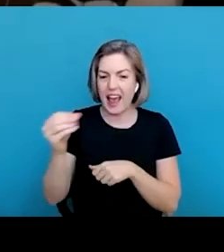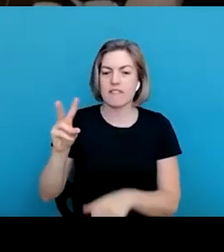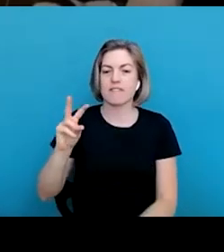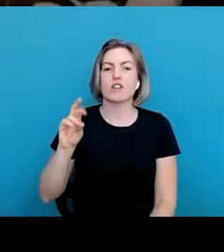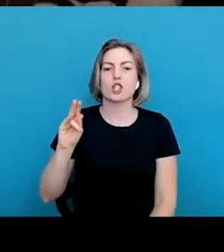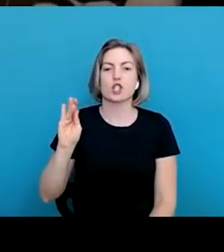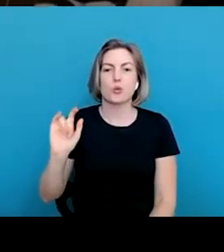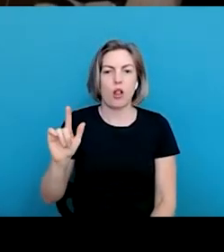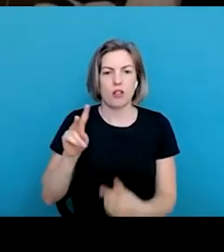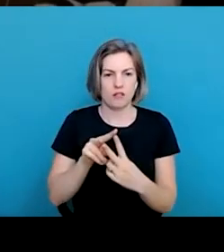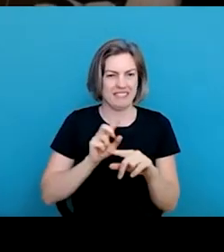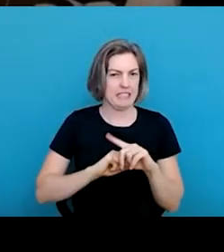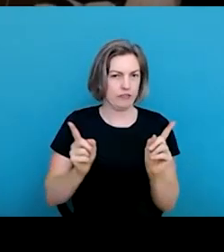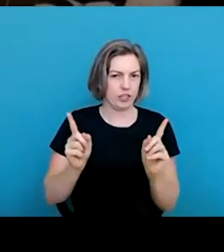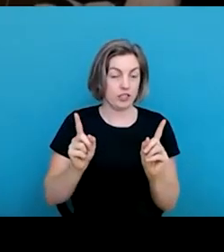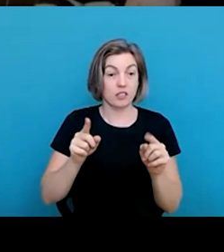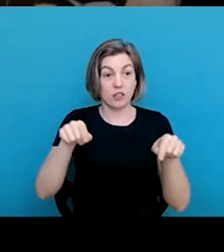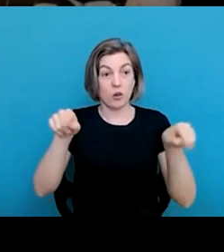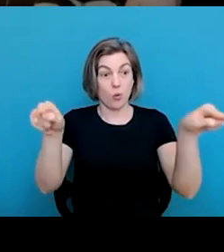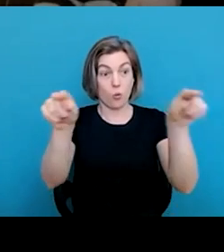Everyone here could be an avatar. Why?